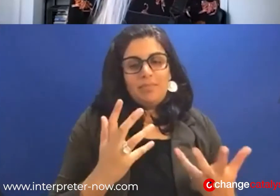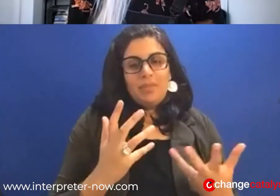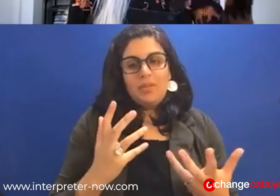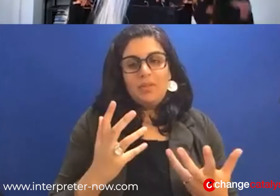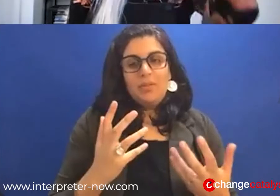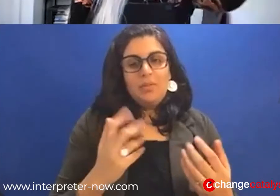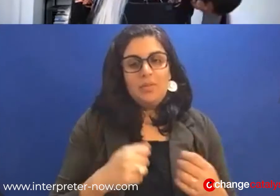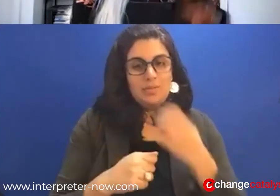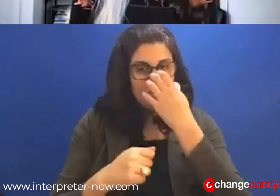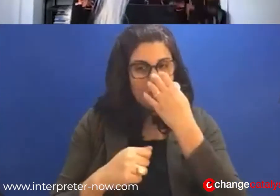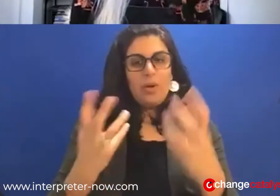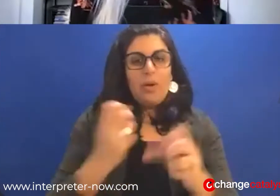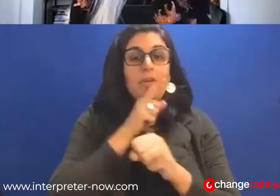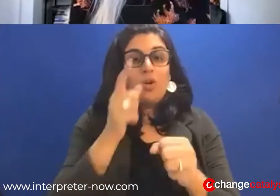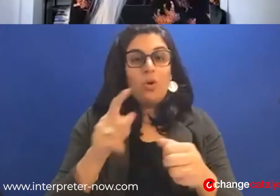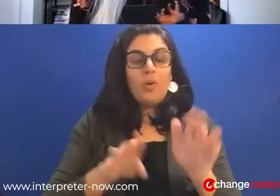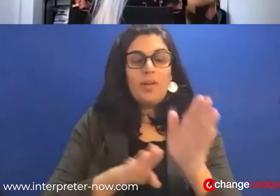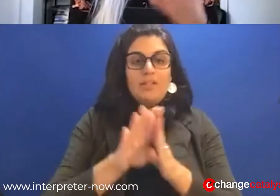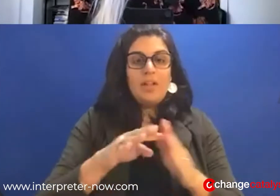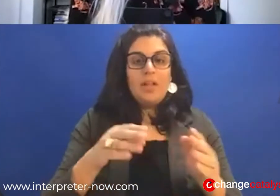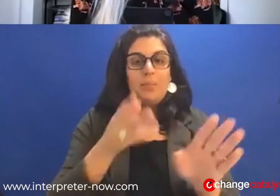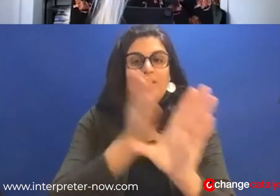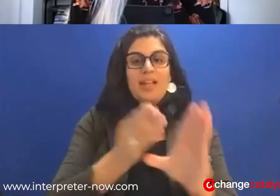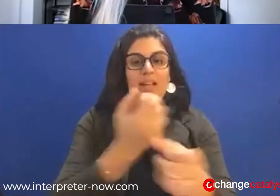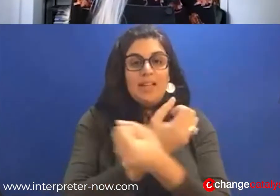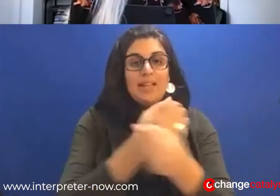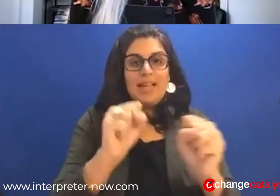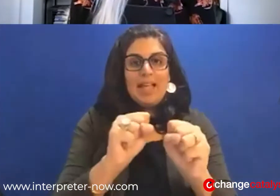that really has those agency mechanisms built-in.